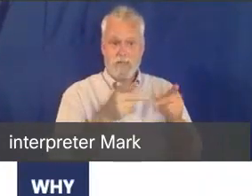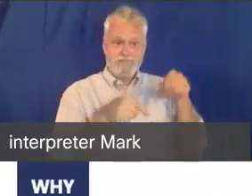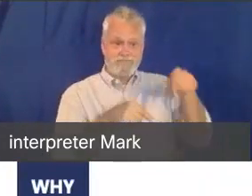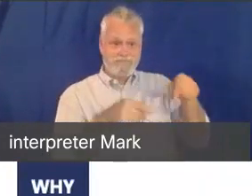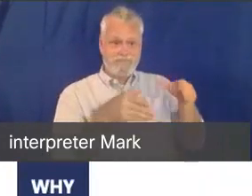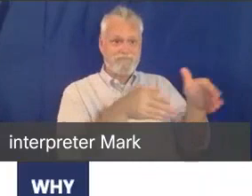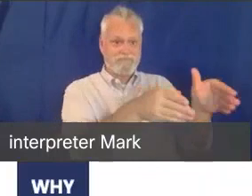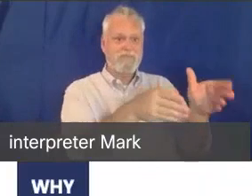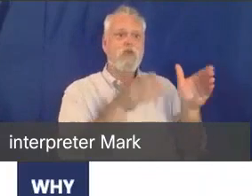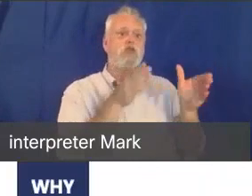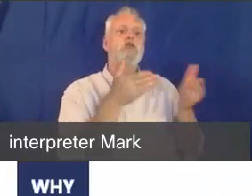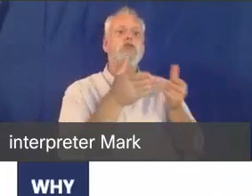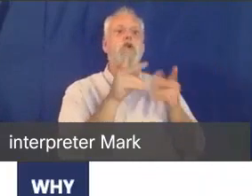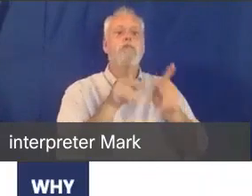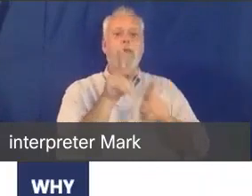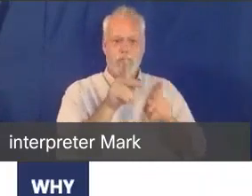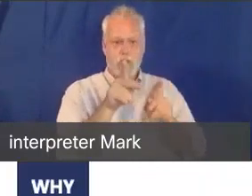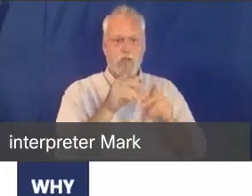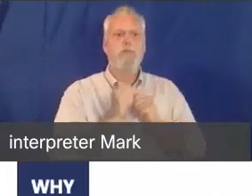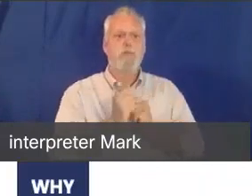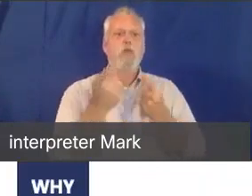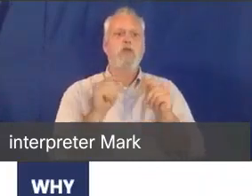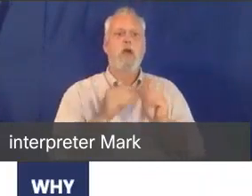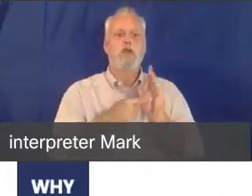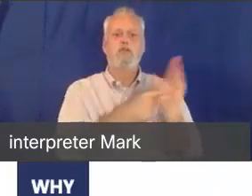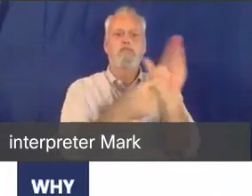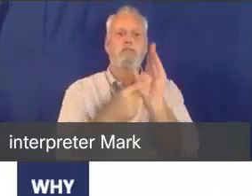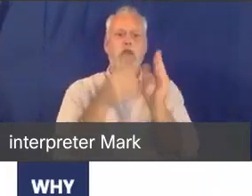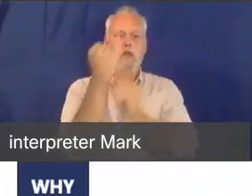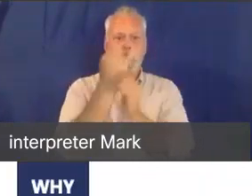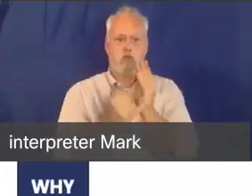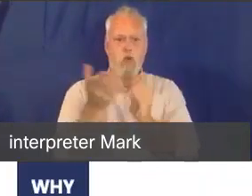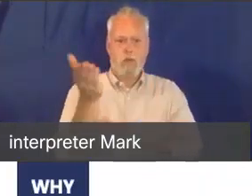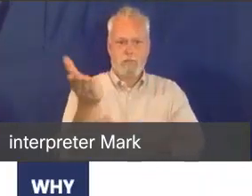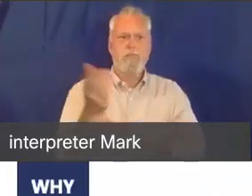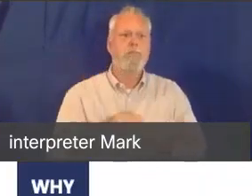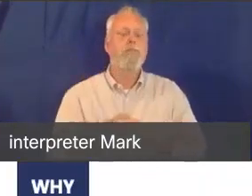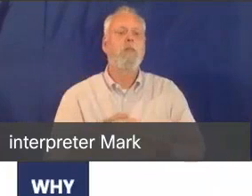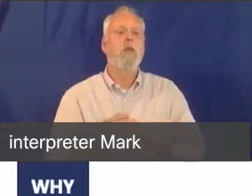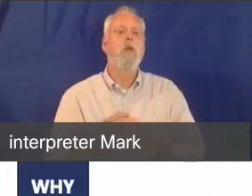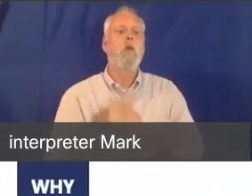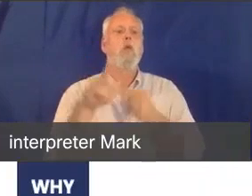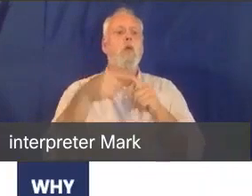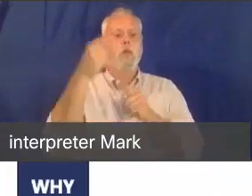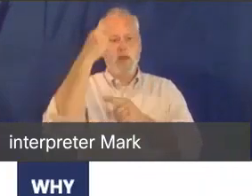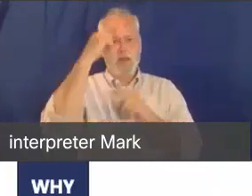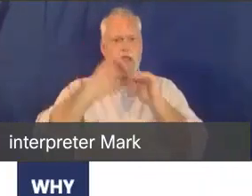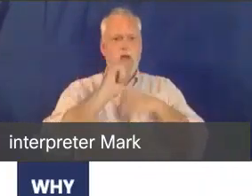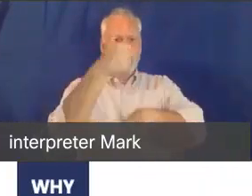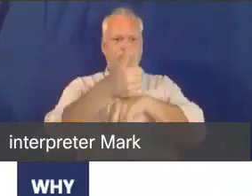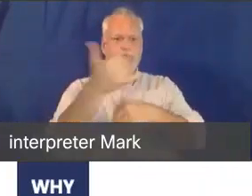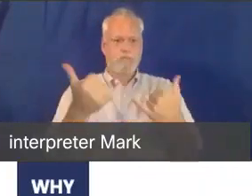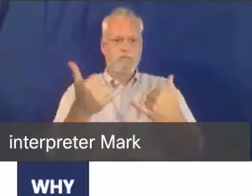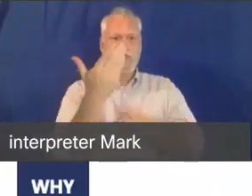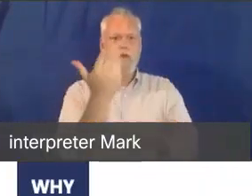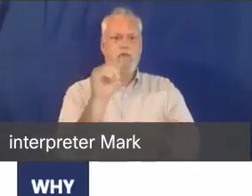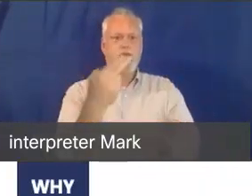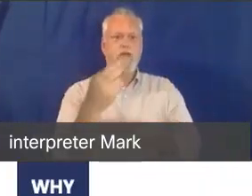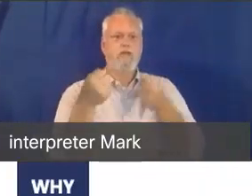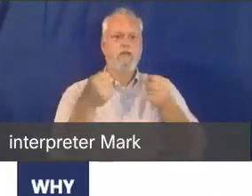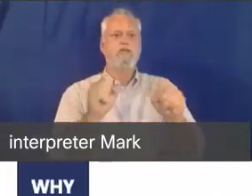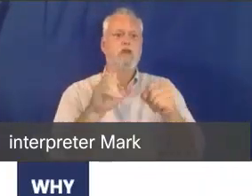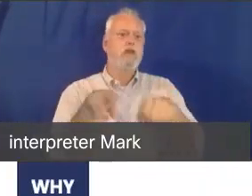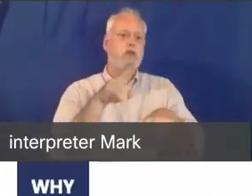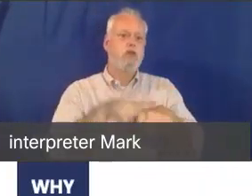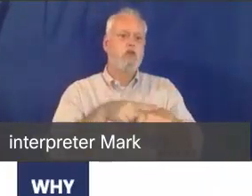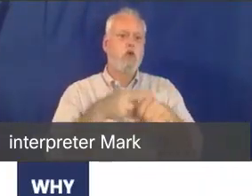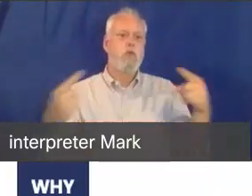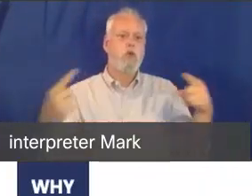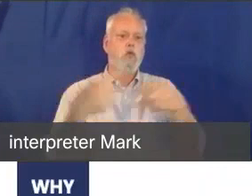And what we're trying to illustrate through this drawing, is that when we think about the way it's configured now, 15th street and typical cross section about 22400 people are served in passenger cars.